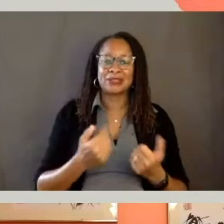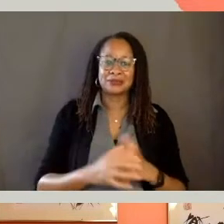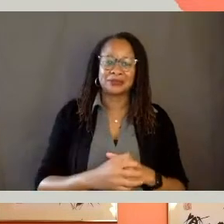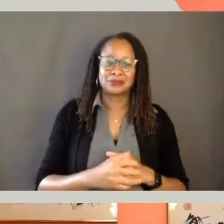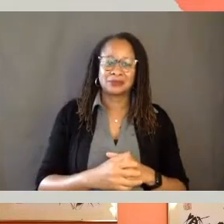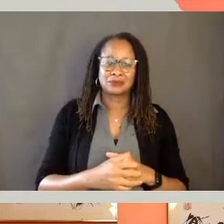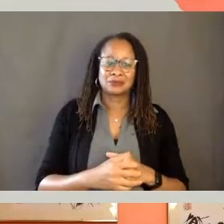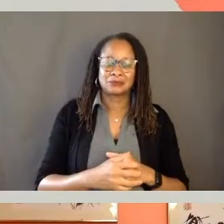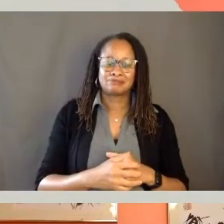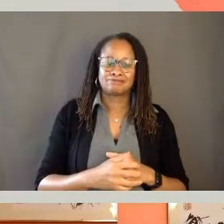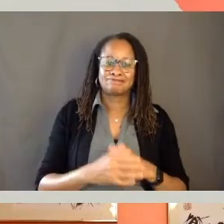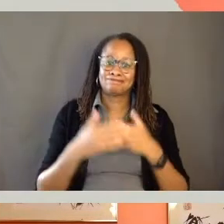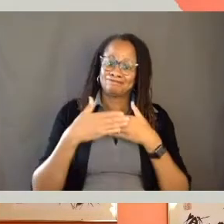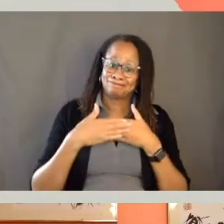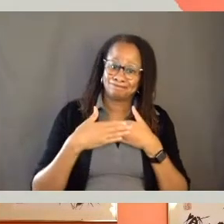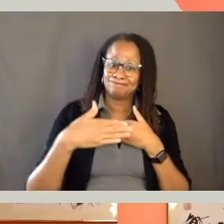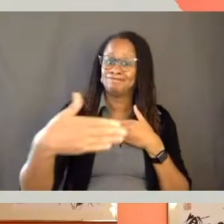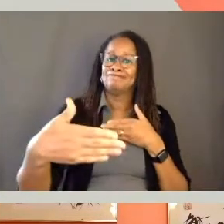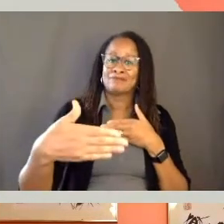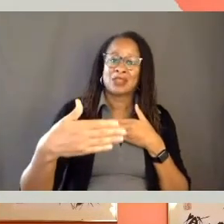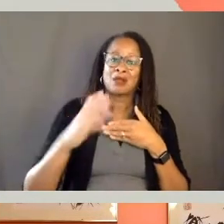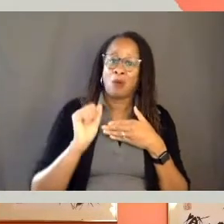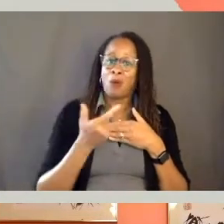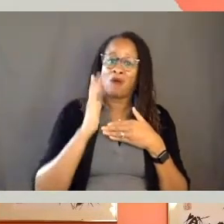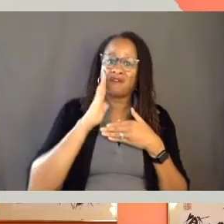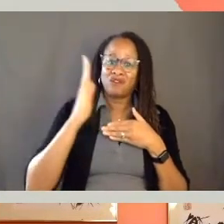like with every feature project because,